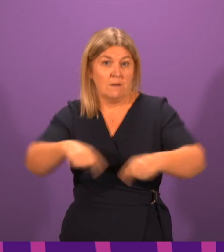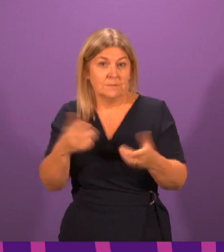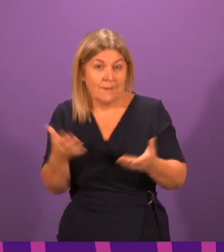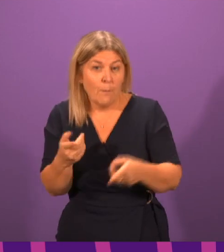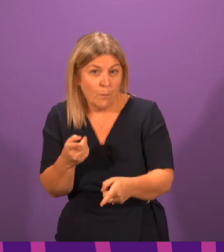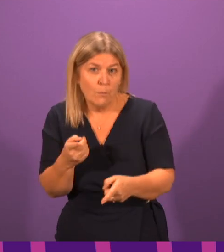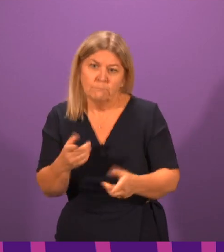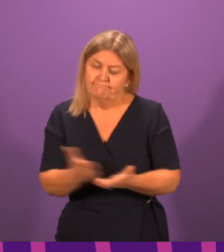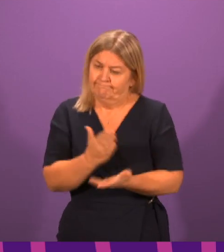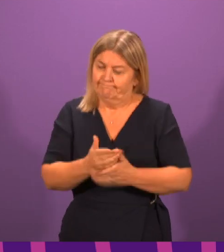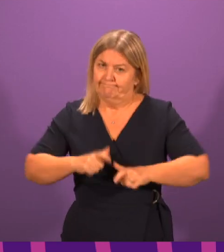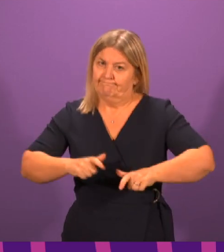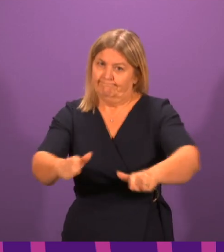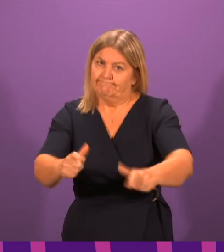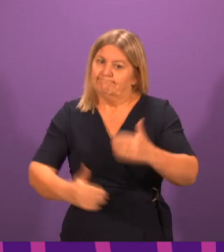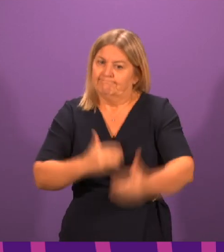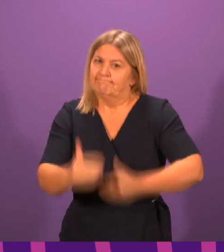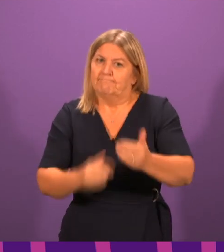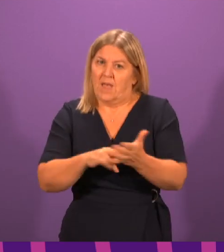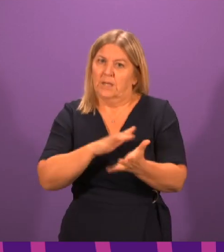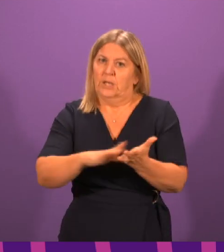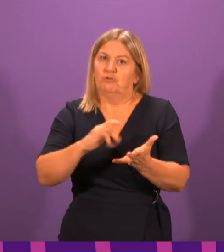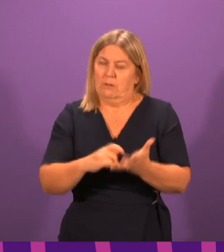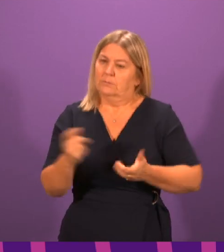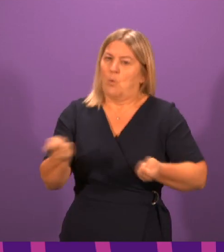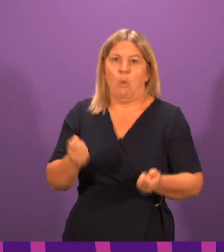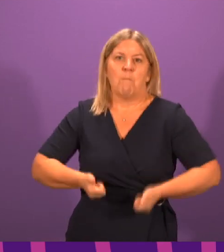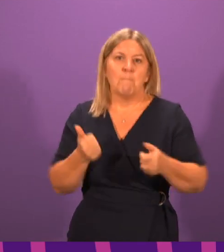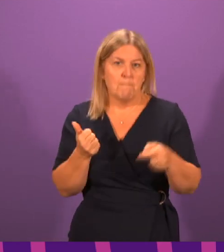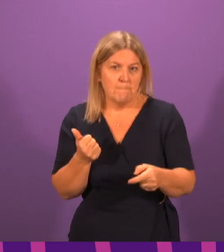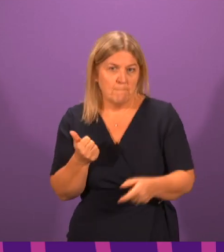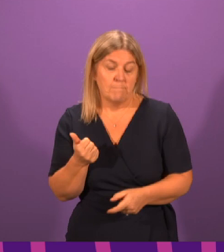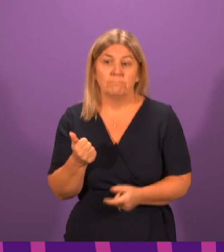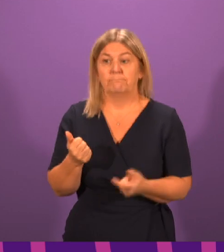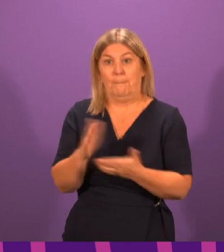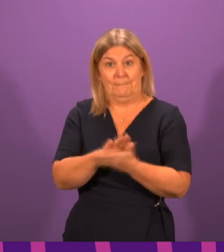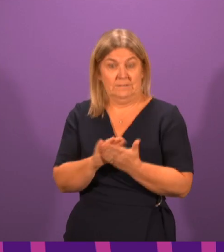that that continues to be the case.? Not only is that vital to saving lives and providing care